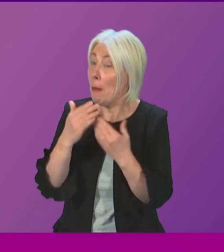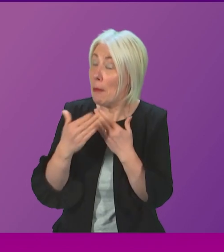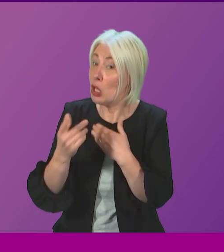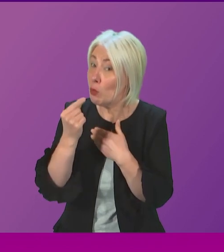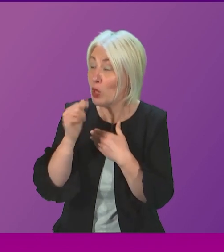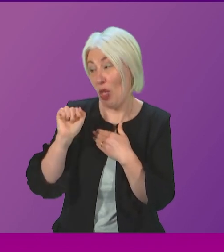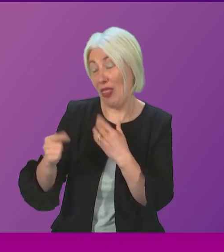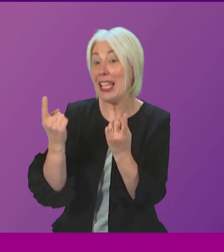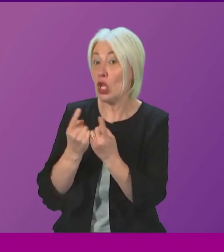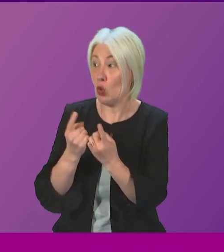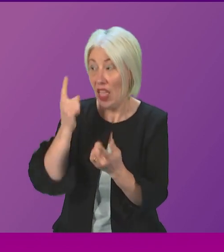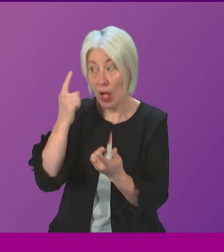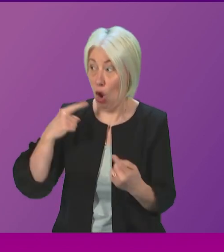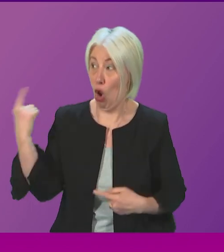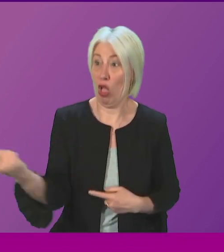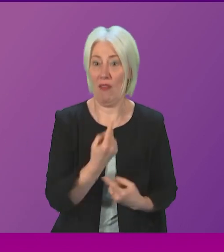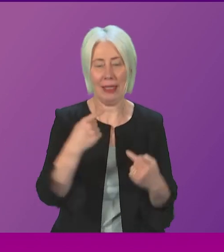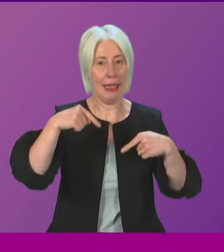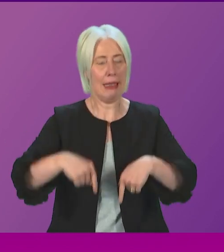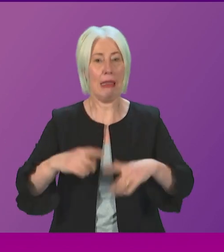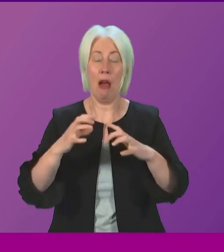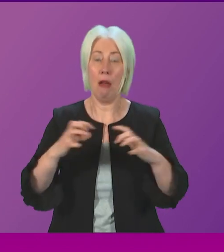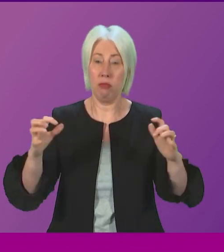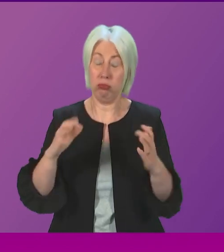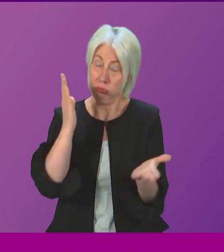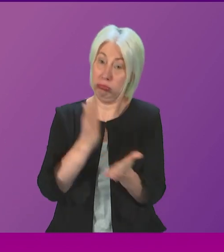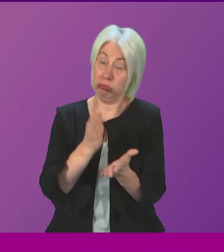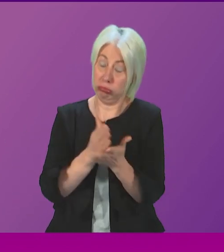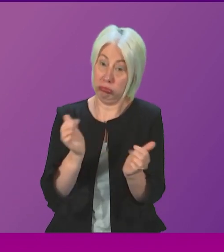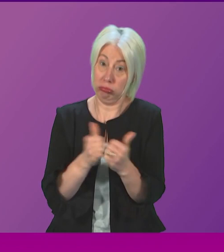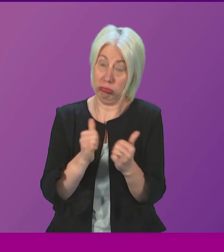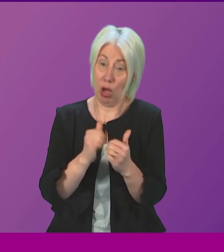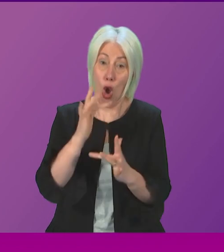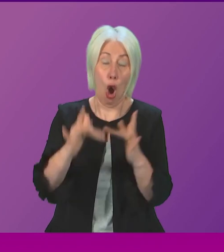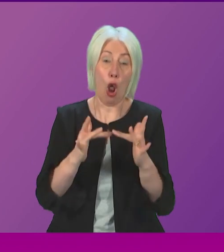I think that all of us in the chamber probably conclude, rightly, that social media companies